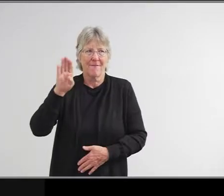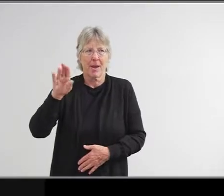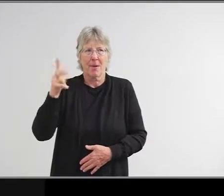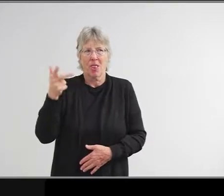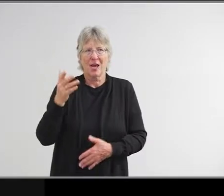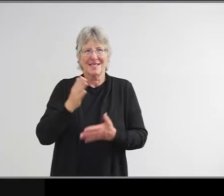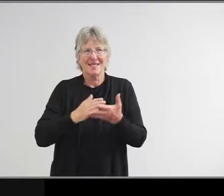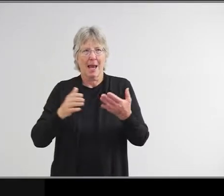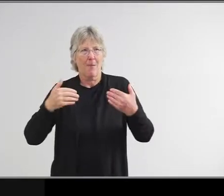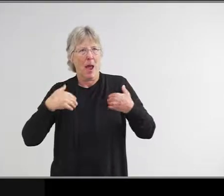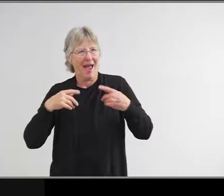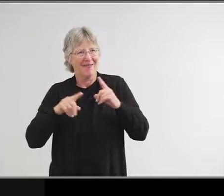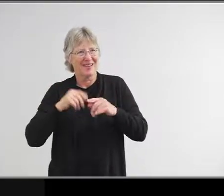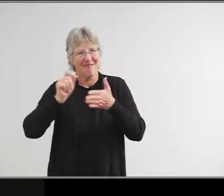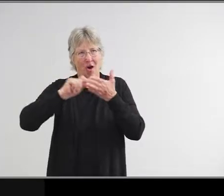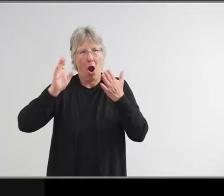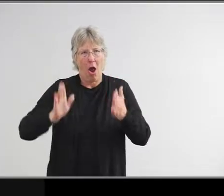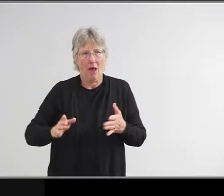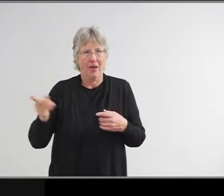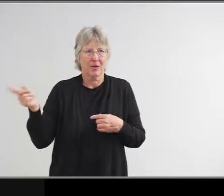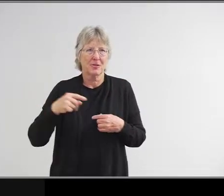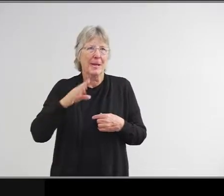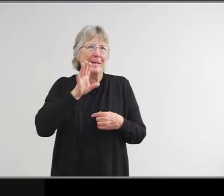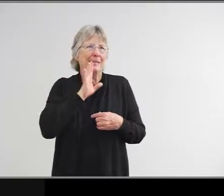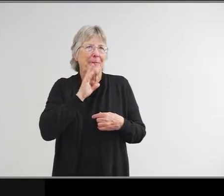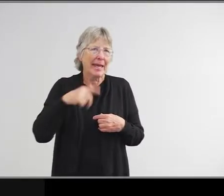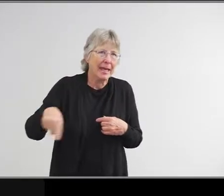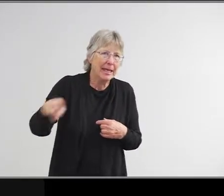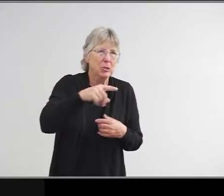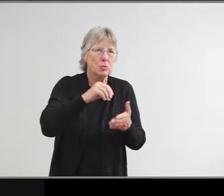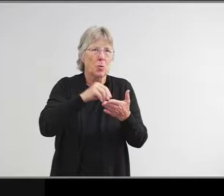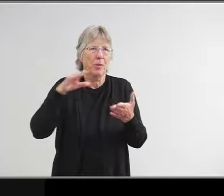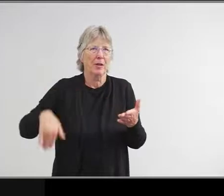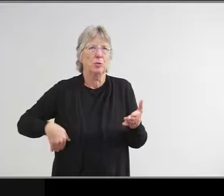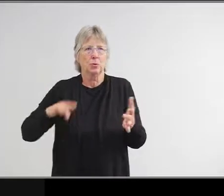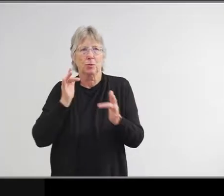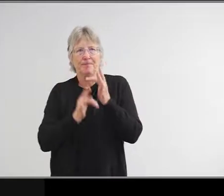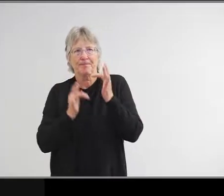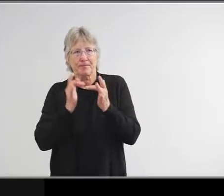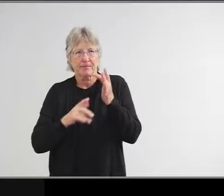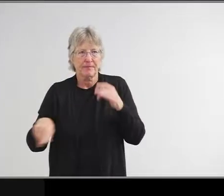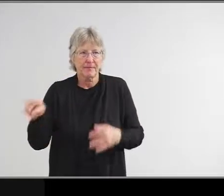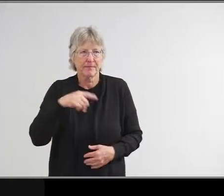and they will be speaking to our students virtually, they'll be hosting up to 300 students at a time.